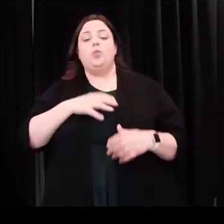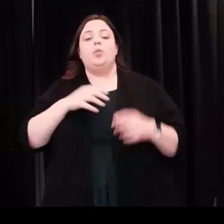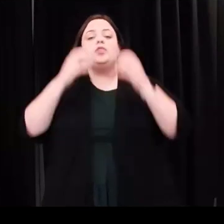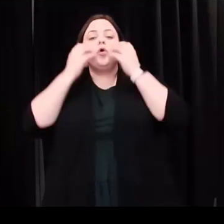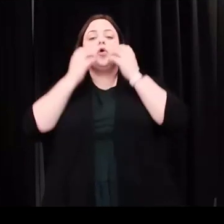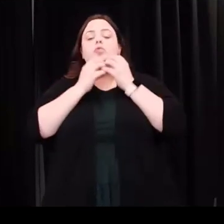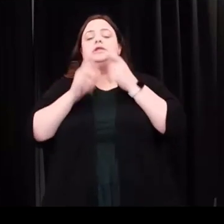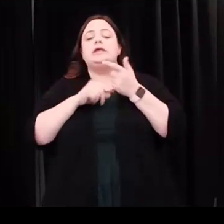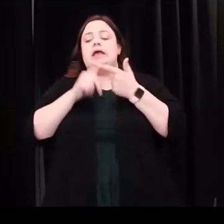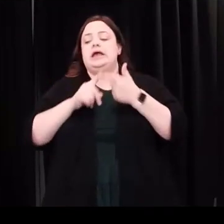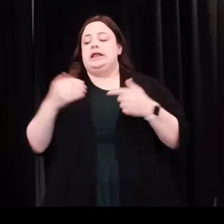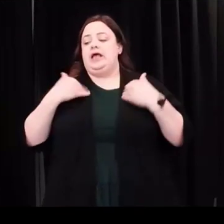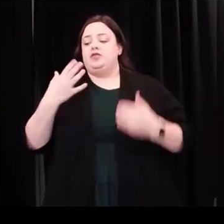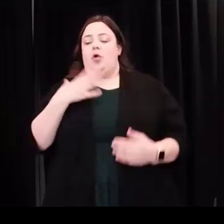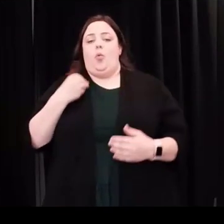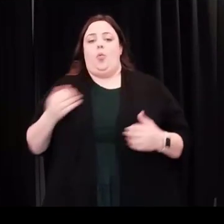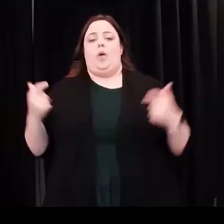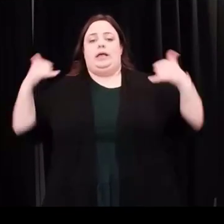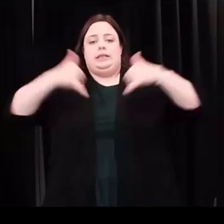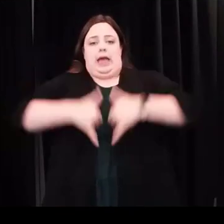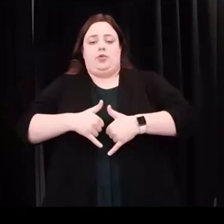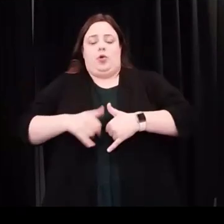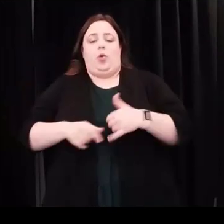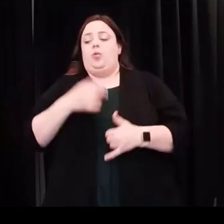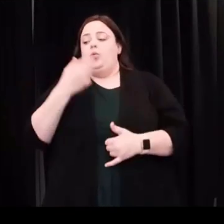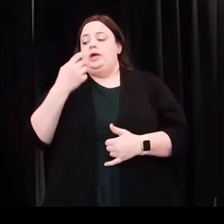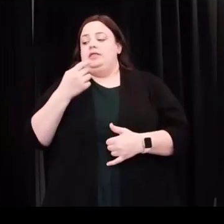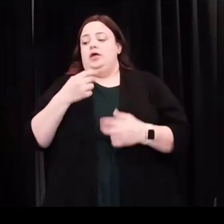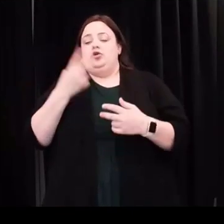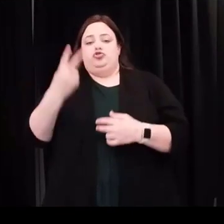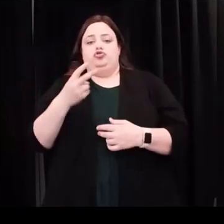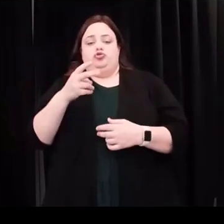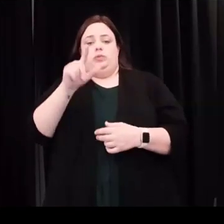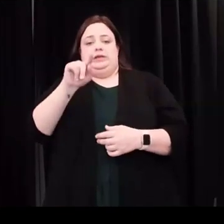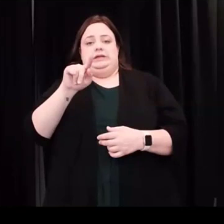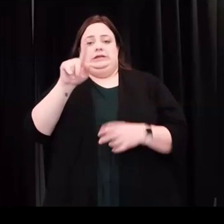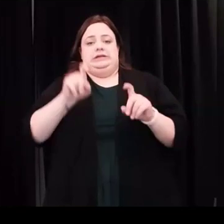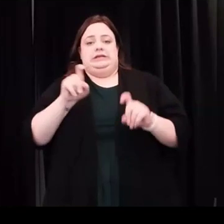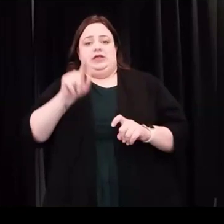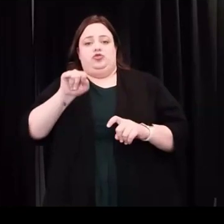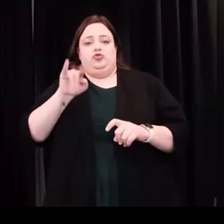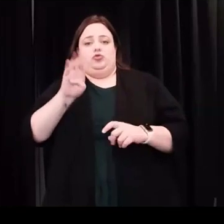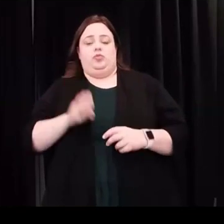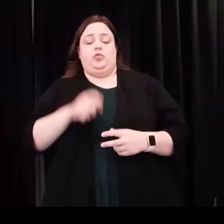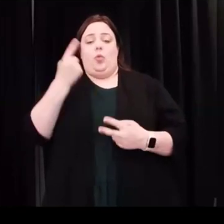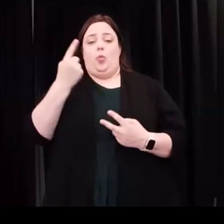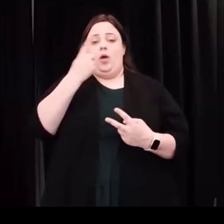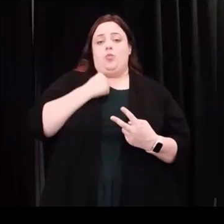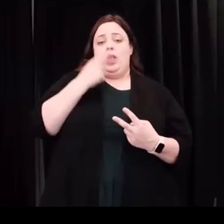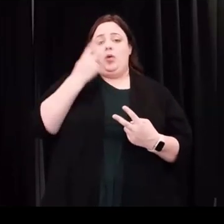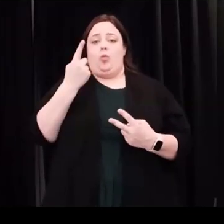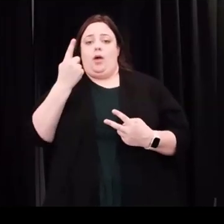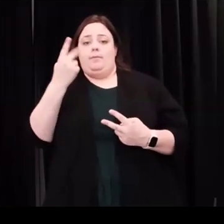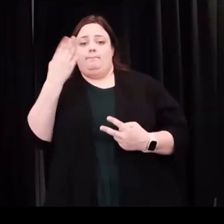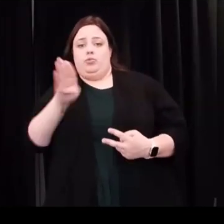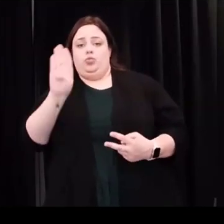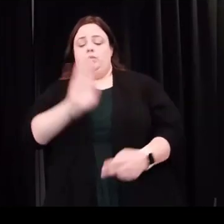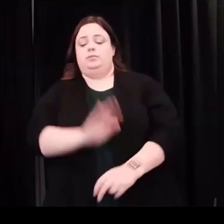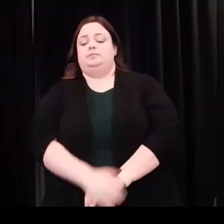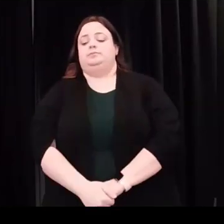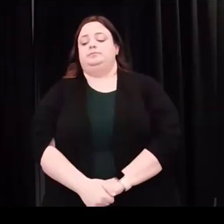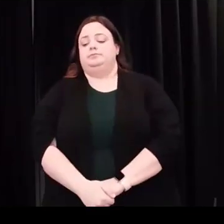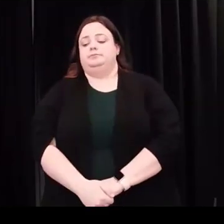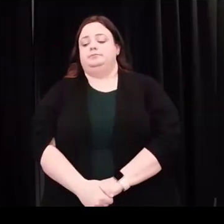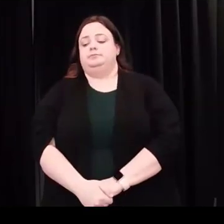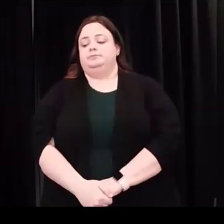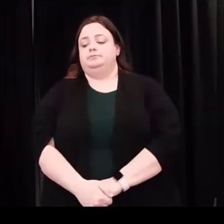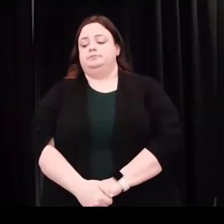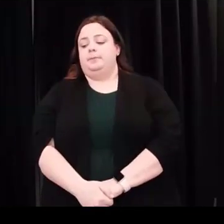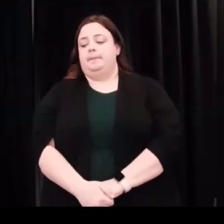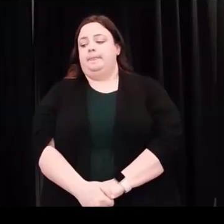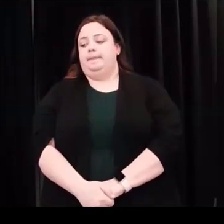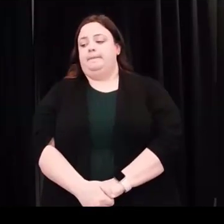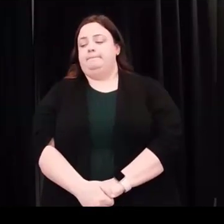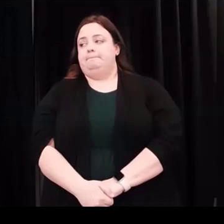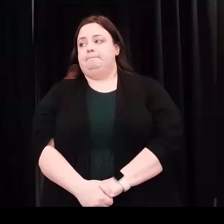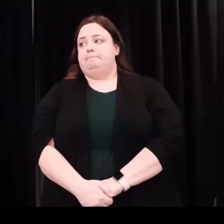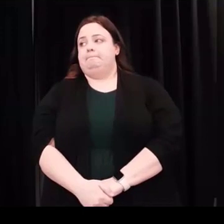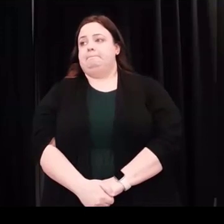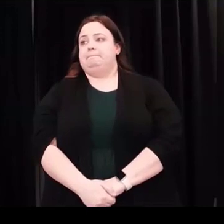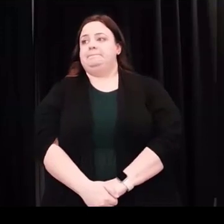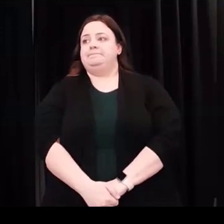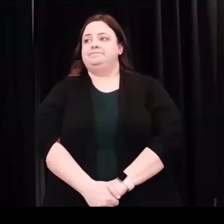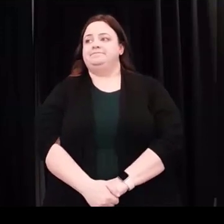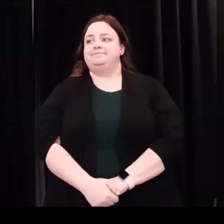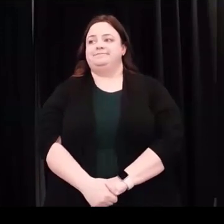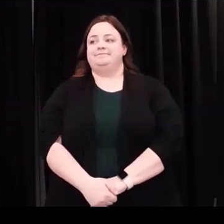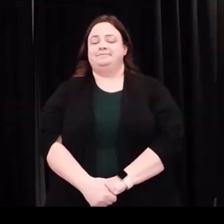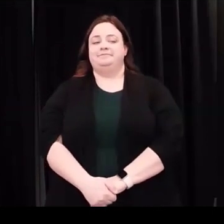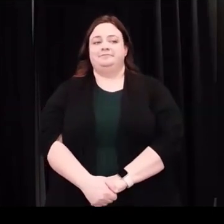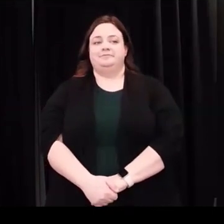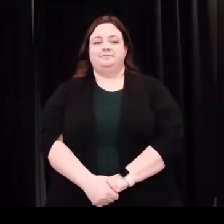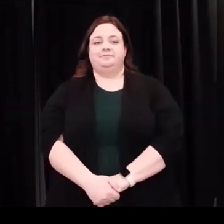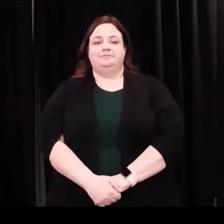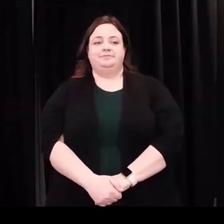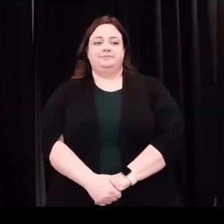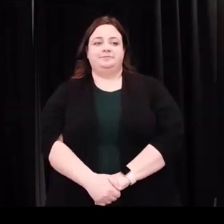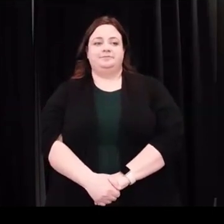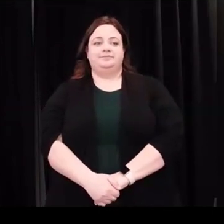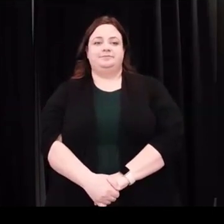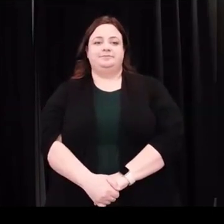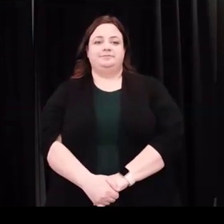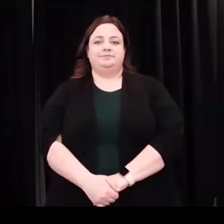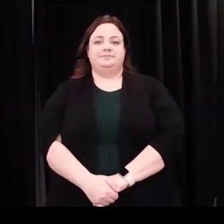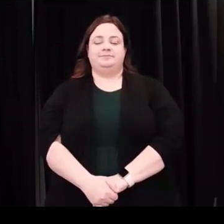coat and holding two test tubes, one of which is red and one of which is blue.